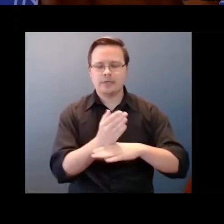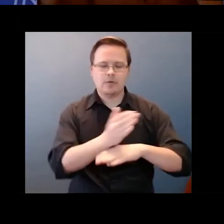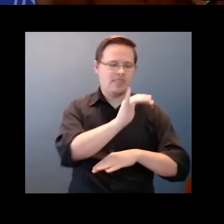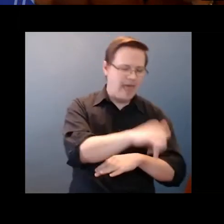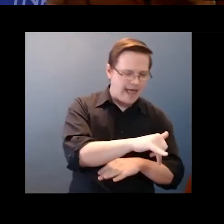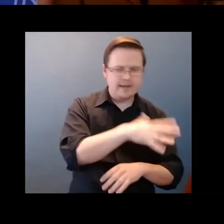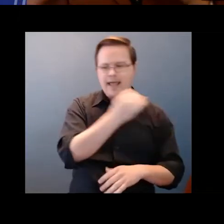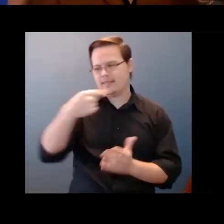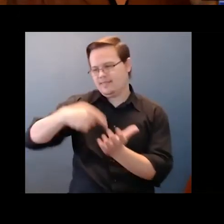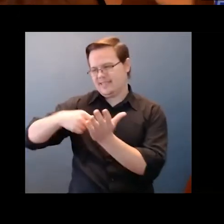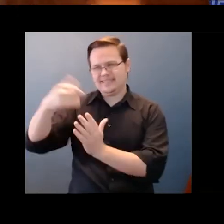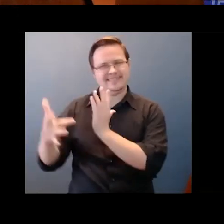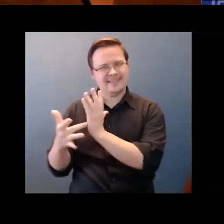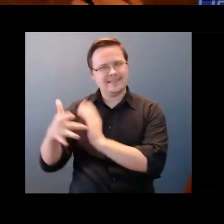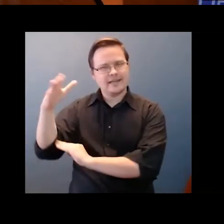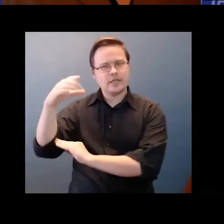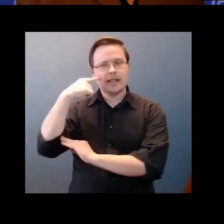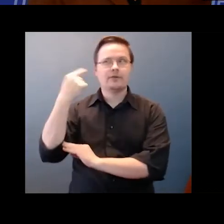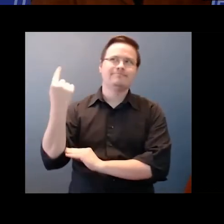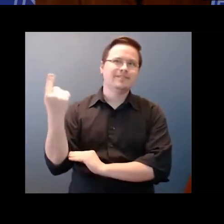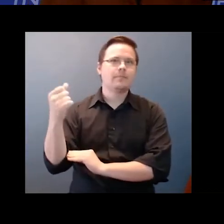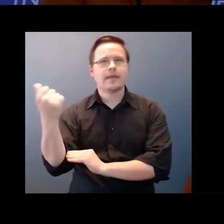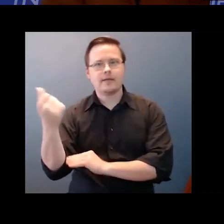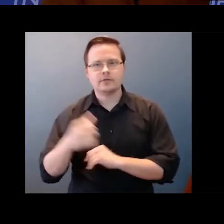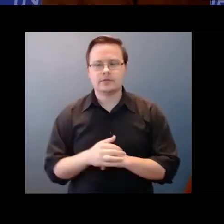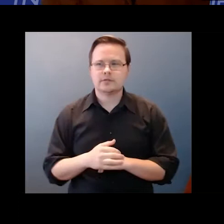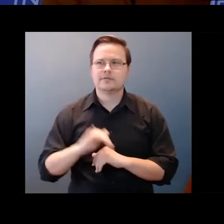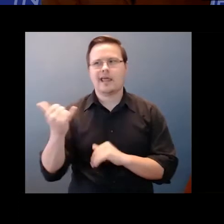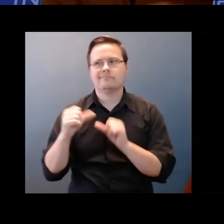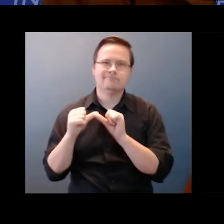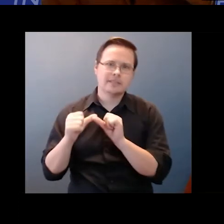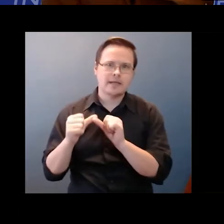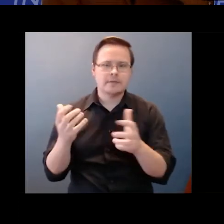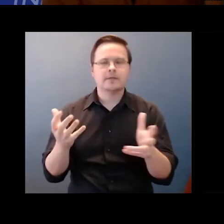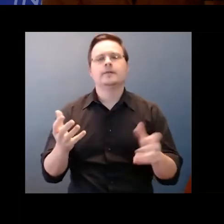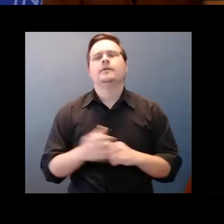something else like sustainability. And so we worked on getting an ordinance